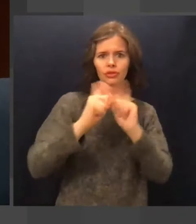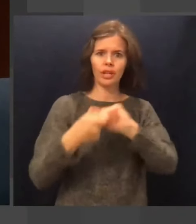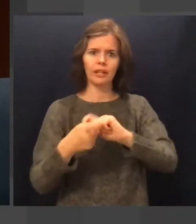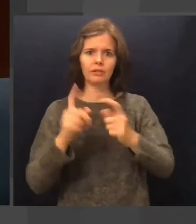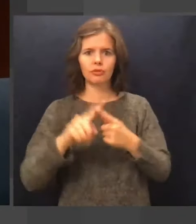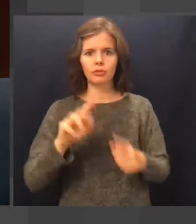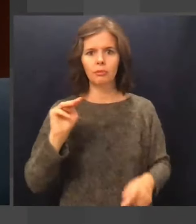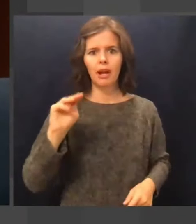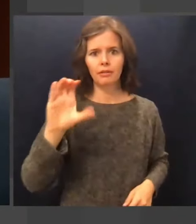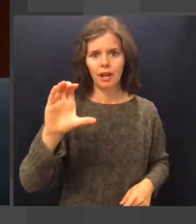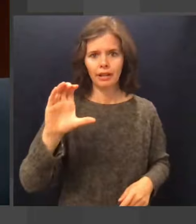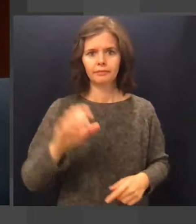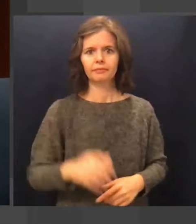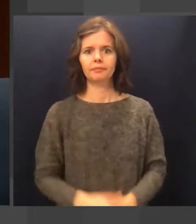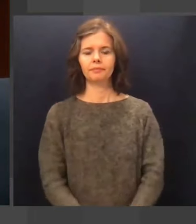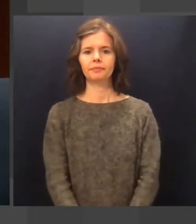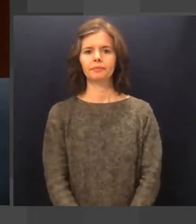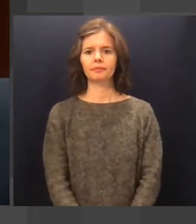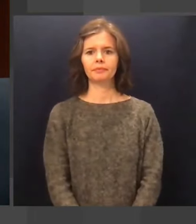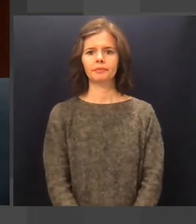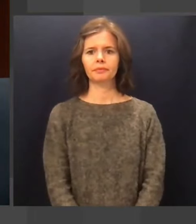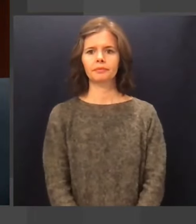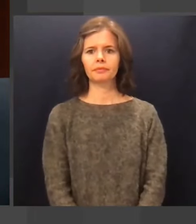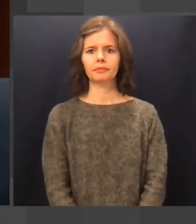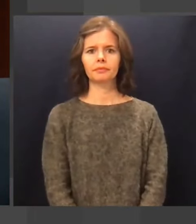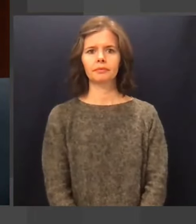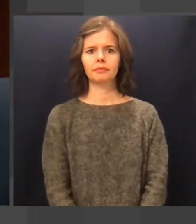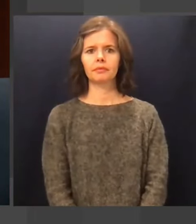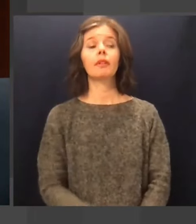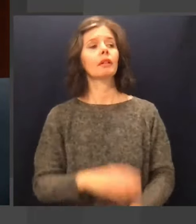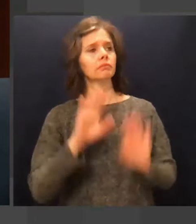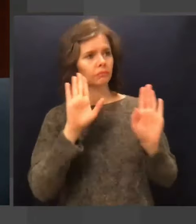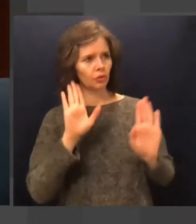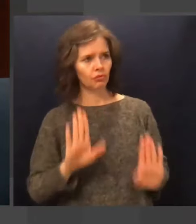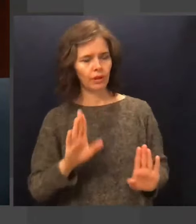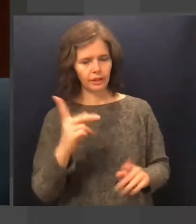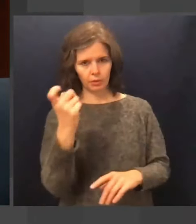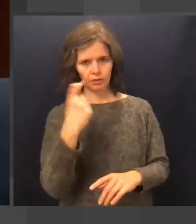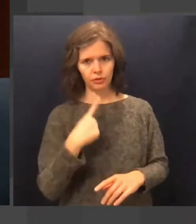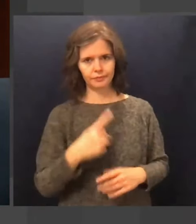YES. AND THAT'S AN EXCELLENT